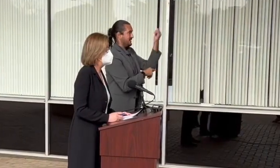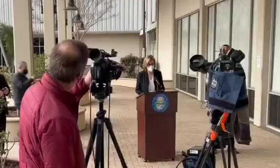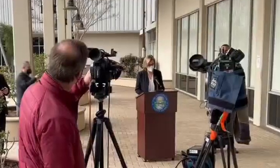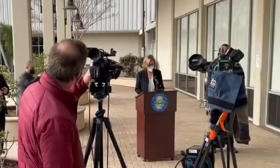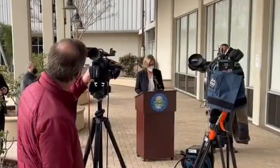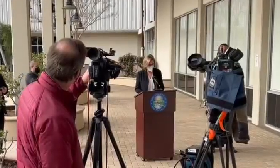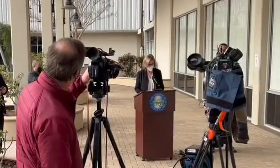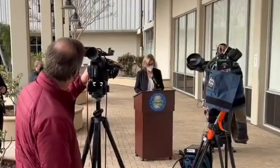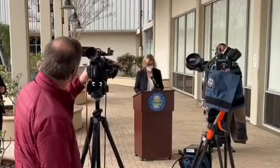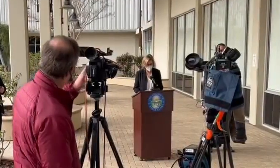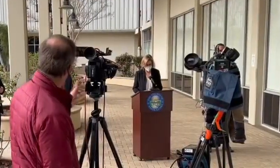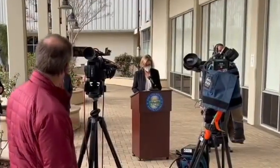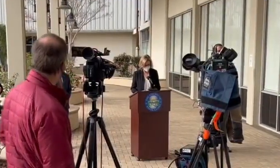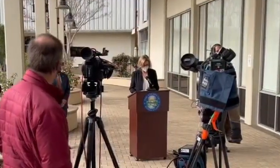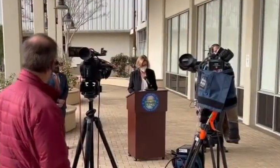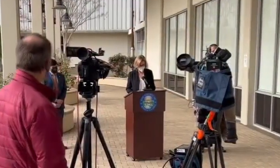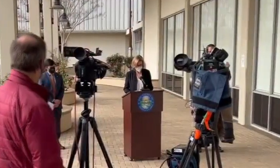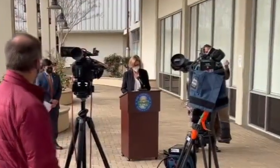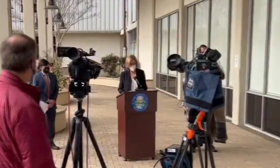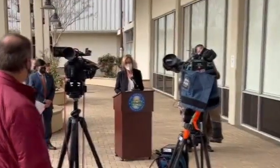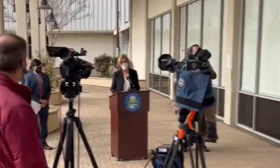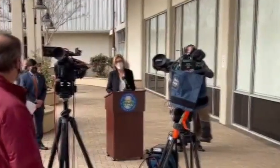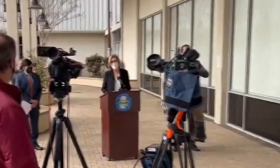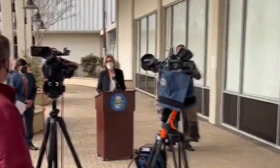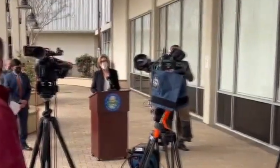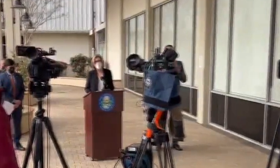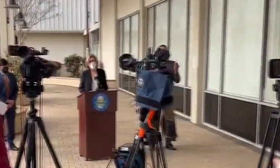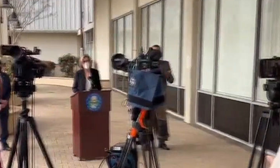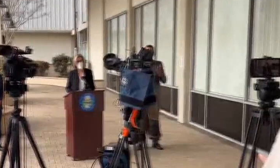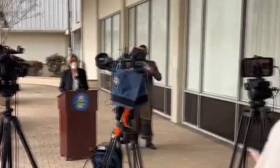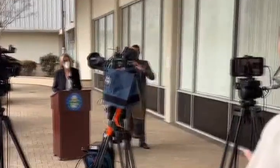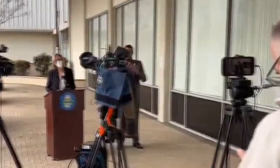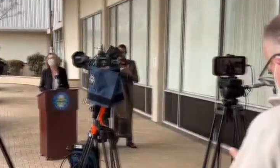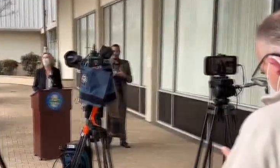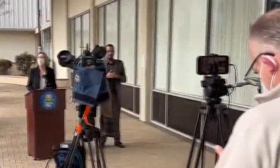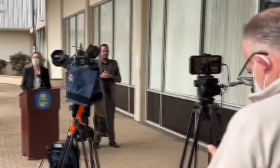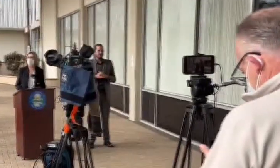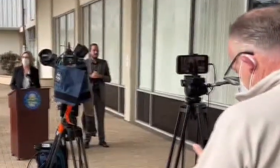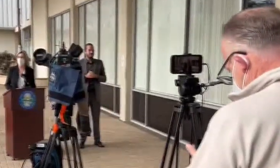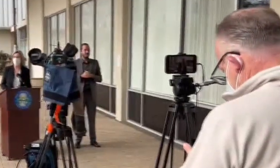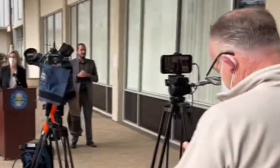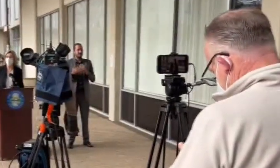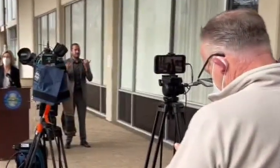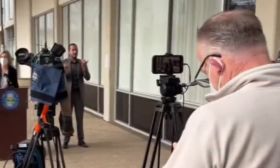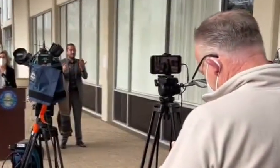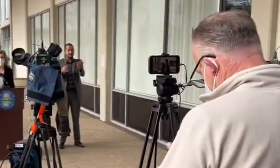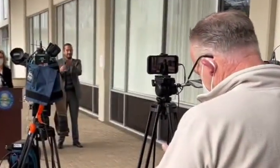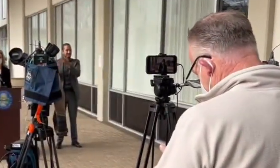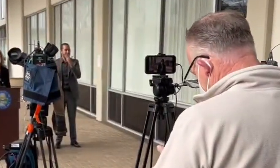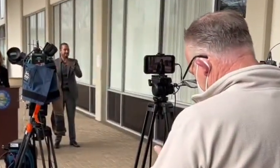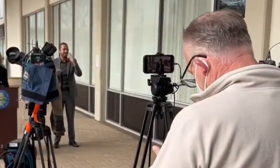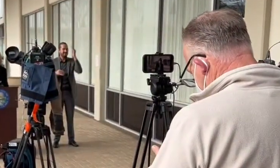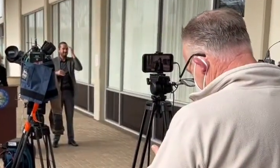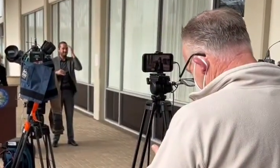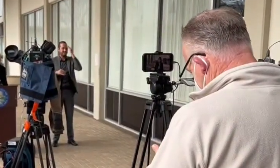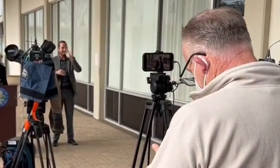harms from COVID. Cody says. In the coming months, the county will transition away from mass testing and vaccination, leaving such actions to private